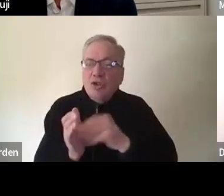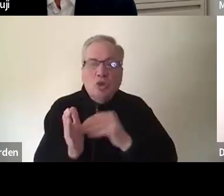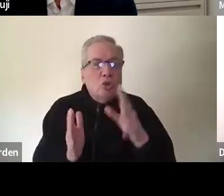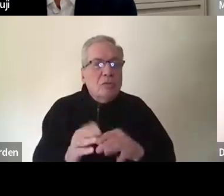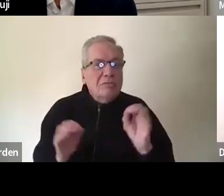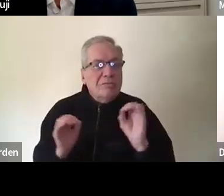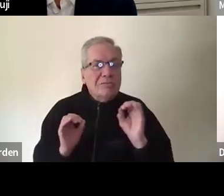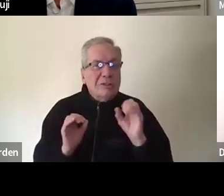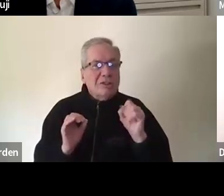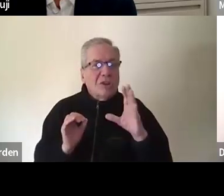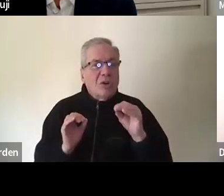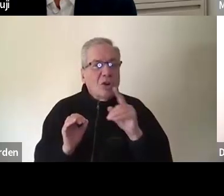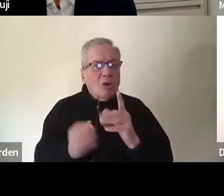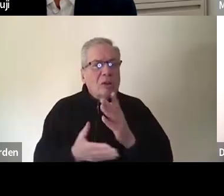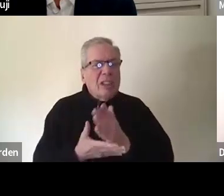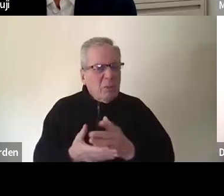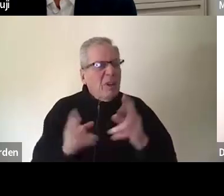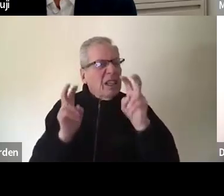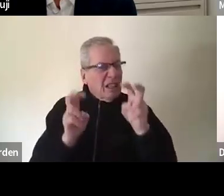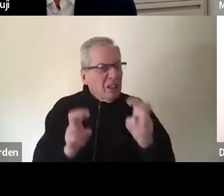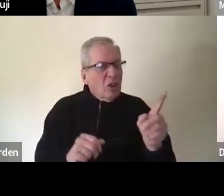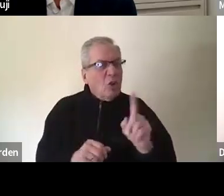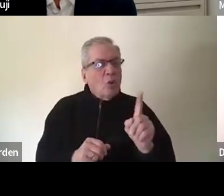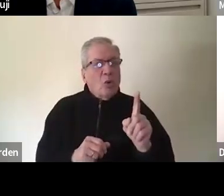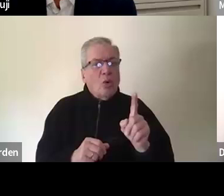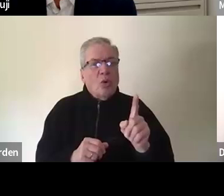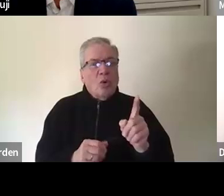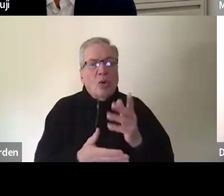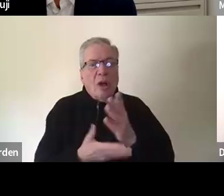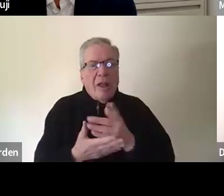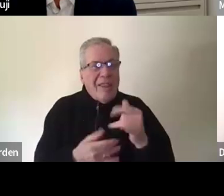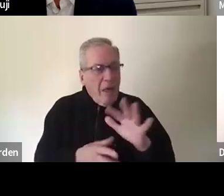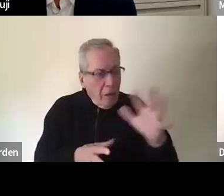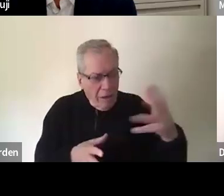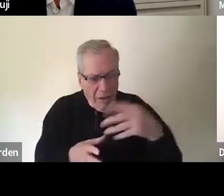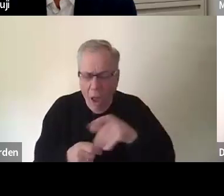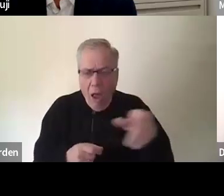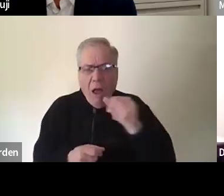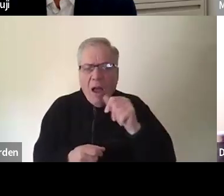and so there were some issues where some did not fully buy-in to what they were entering which